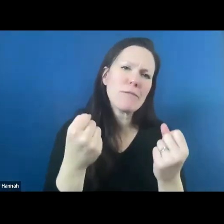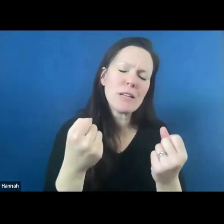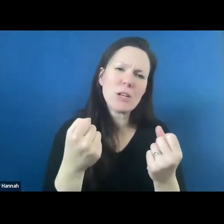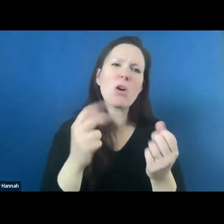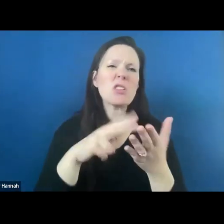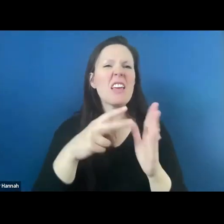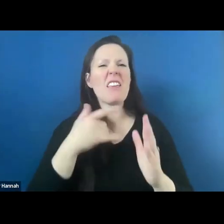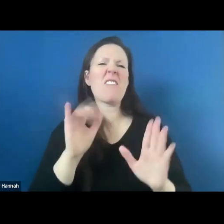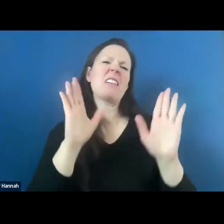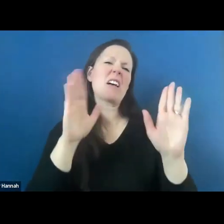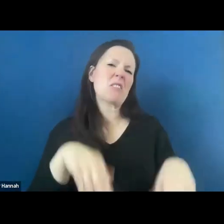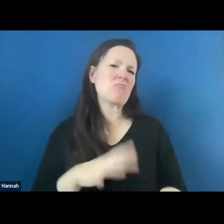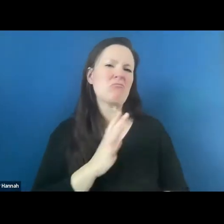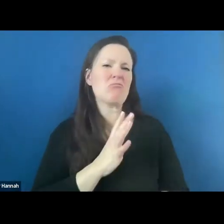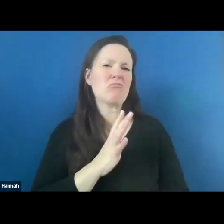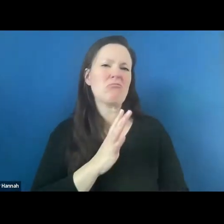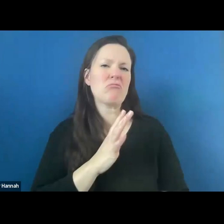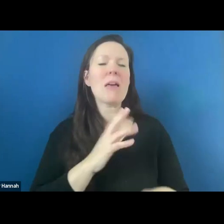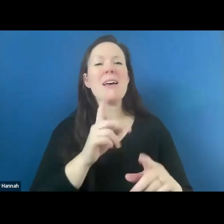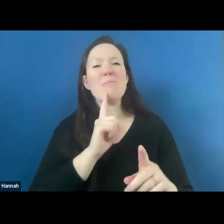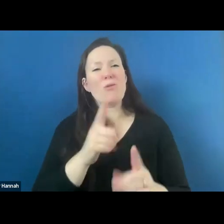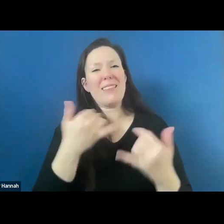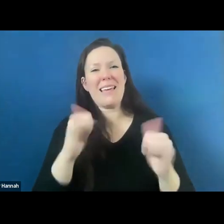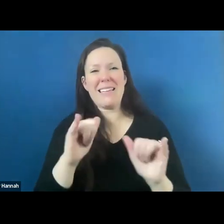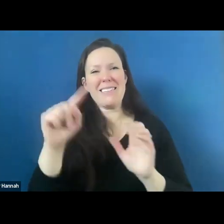But honestly they're still harming indigenous people. And there is a better way forward.